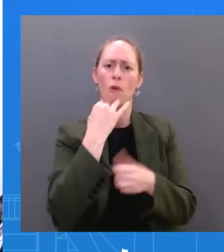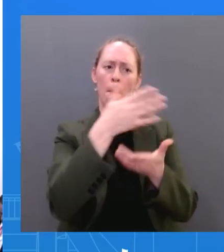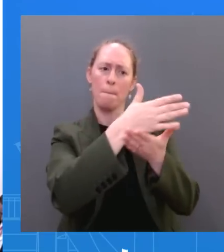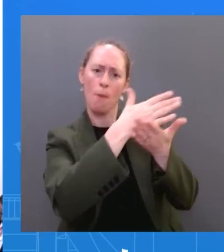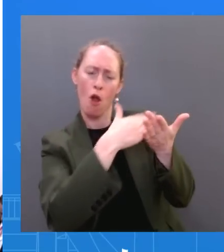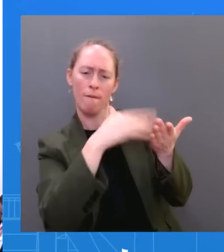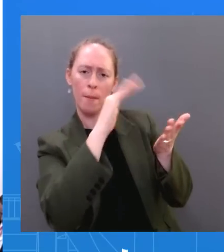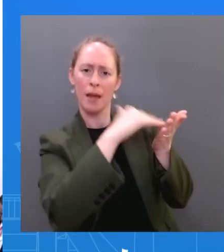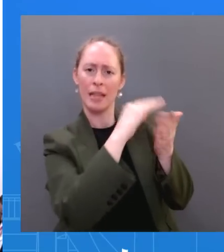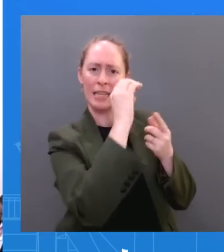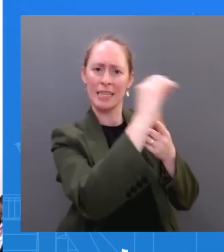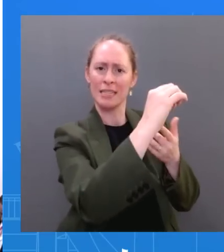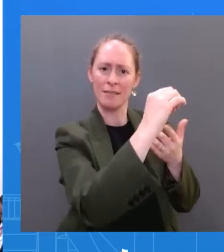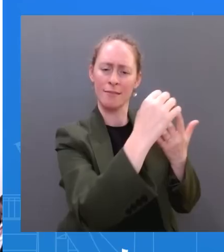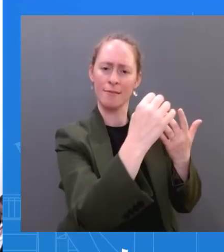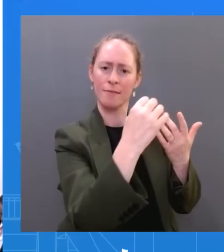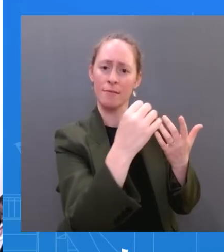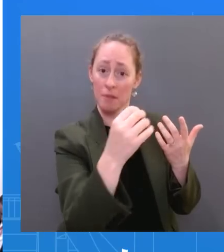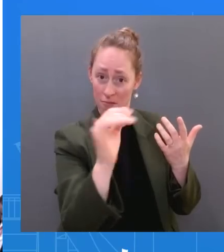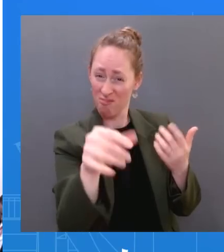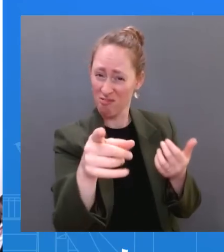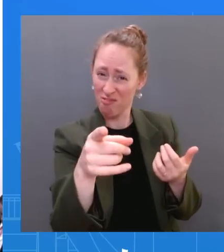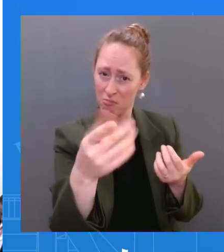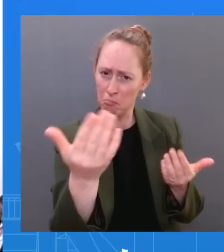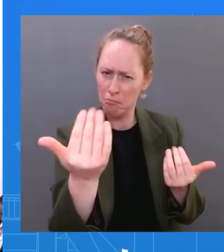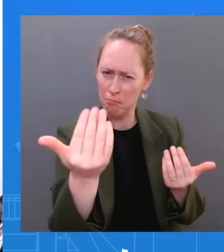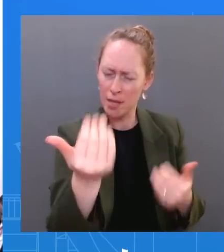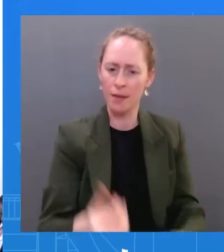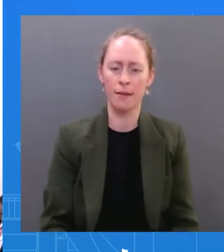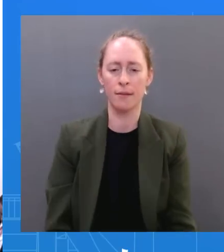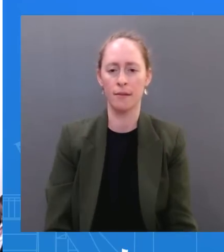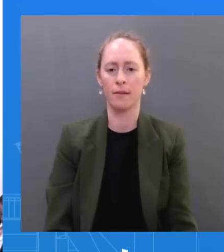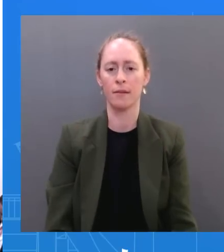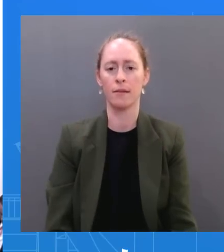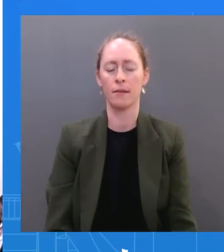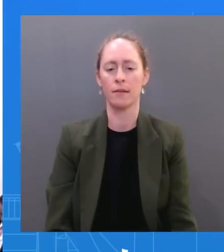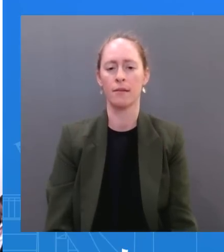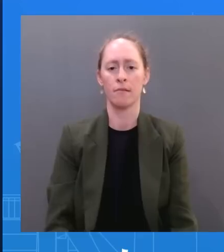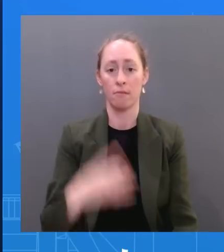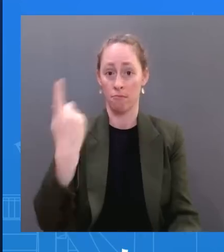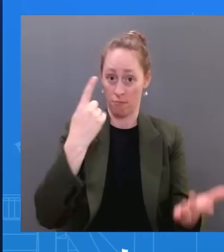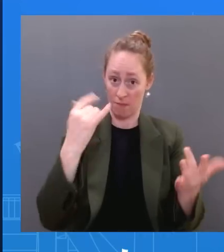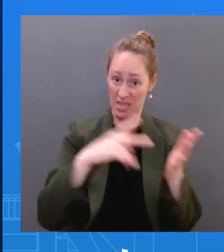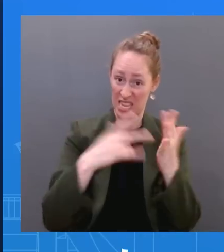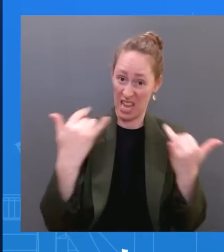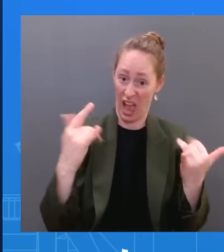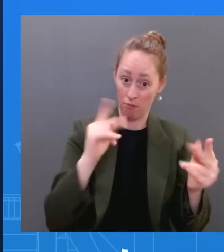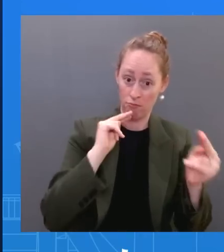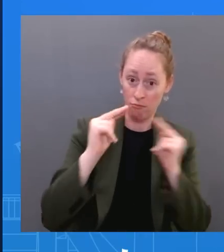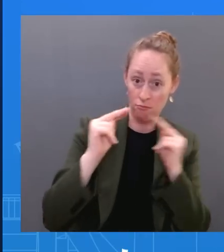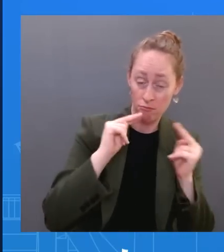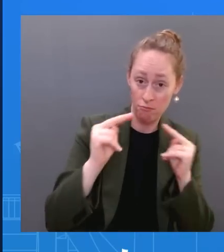to fly over Saudi Arabia. Is that something that you could sort of confirm for us? Mr. Sullivan: I've got nothing to confirm or preview here.